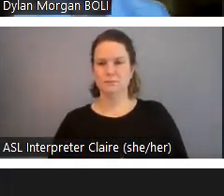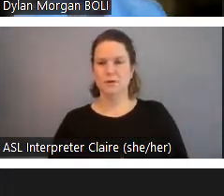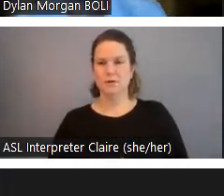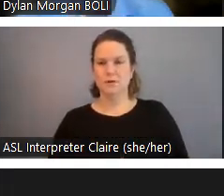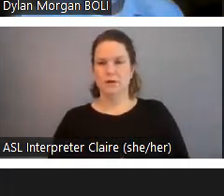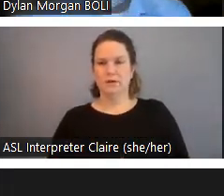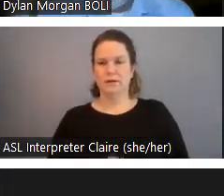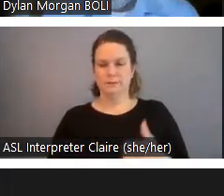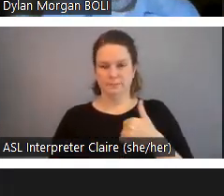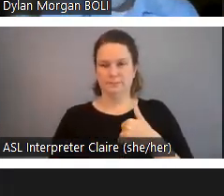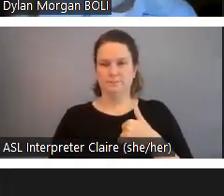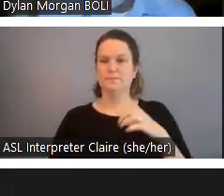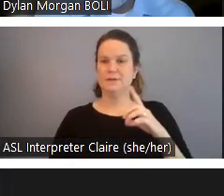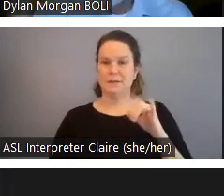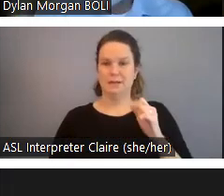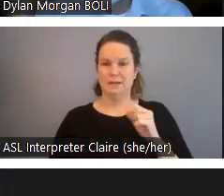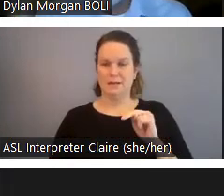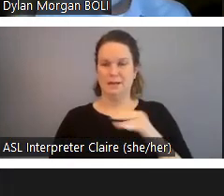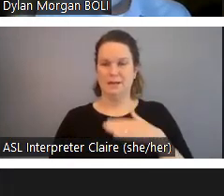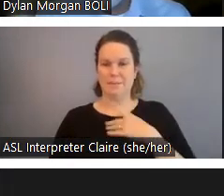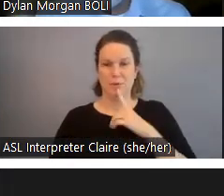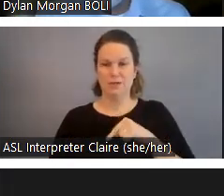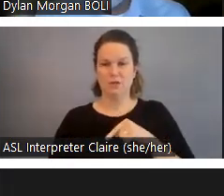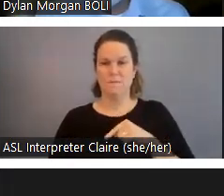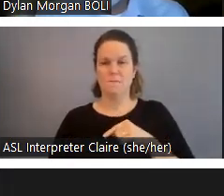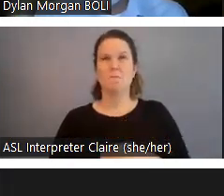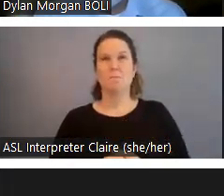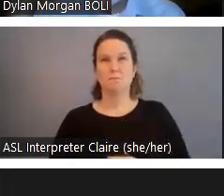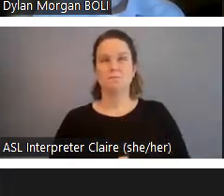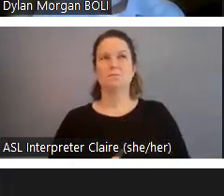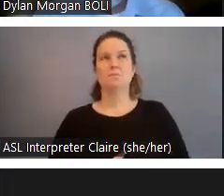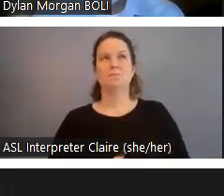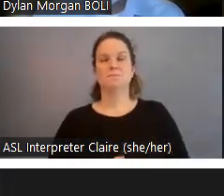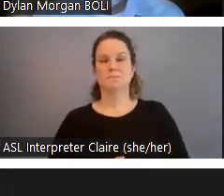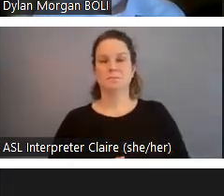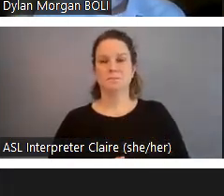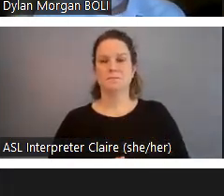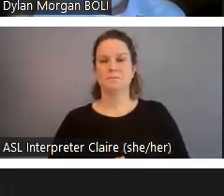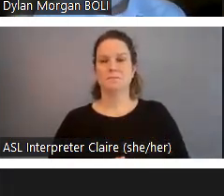I will certainly take a bite at that apple.